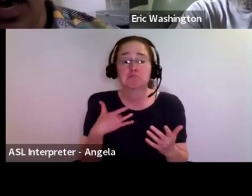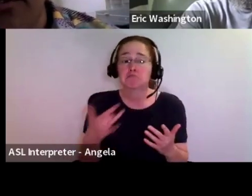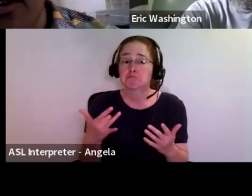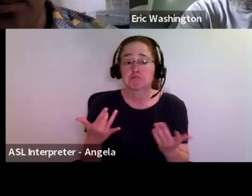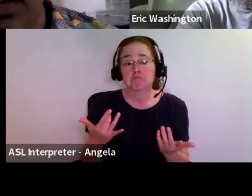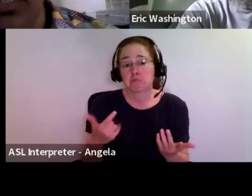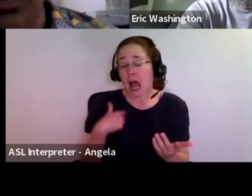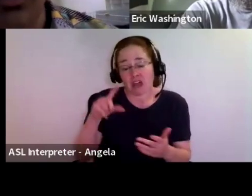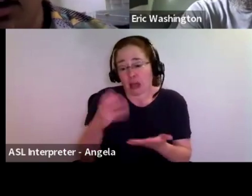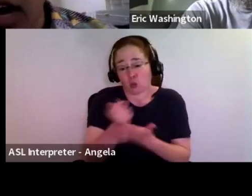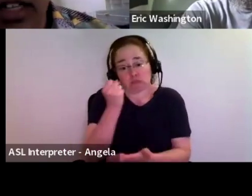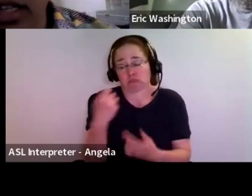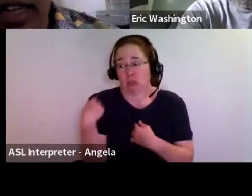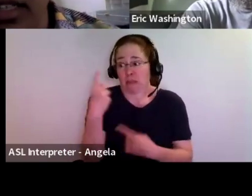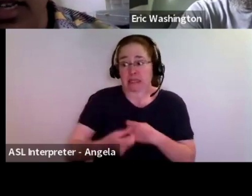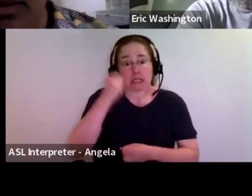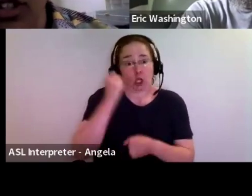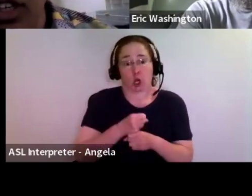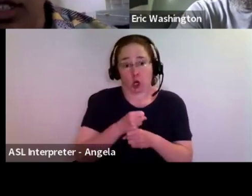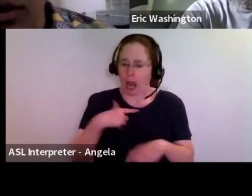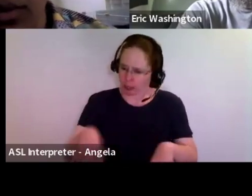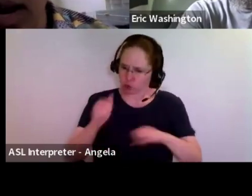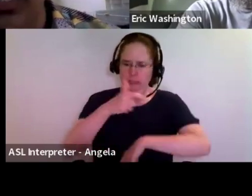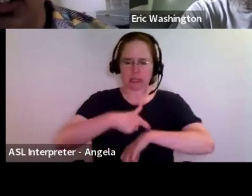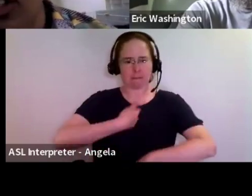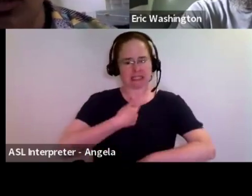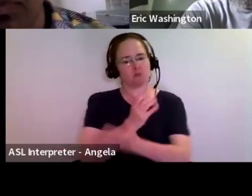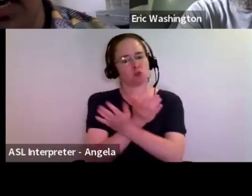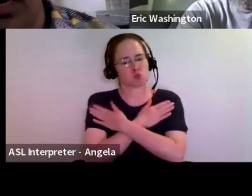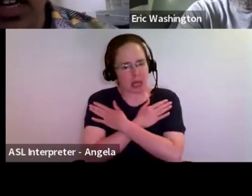that for the past year. I i took time to just rest, to just be,